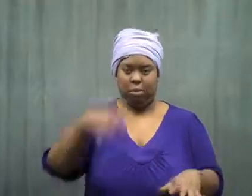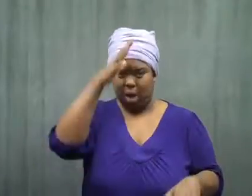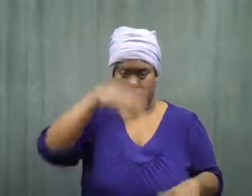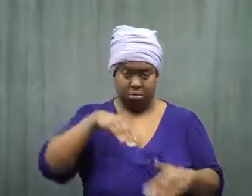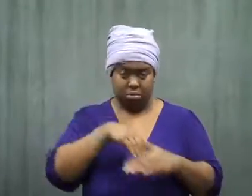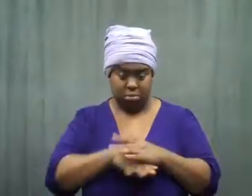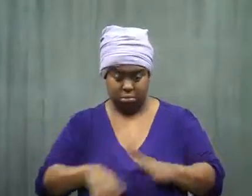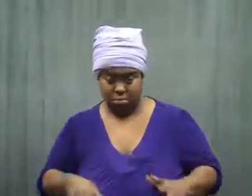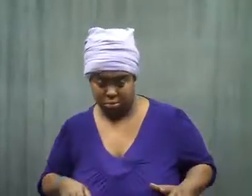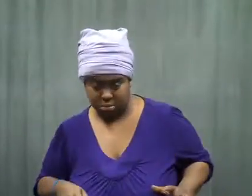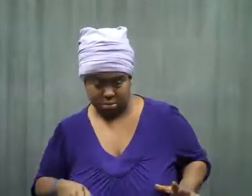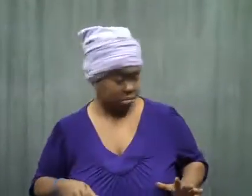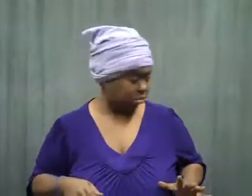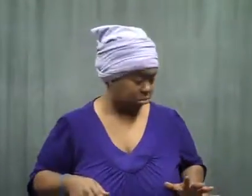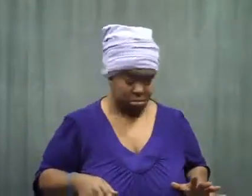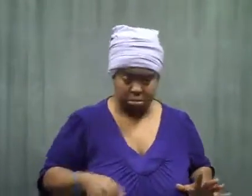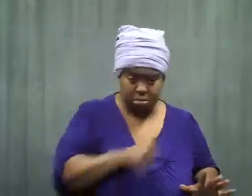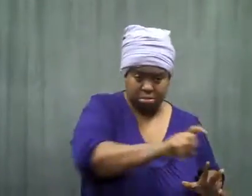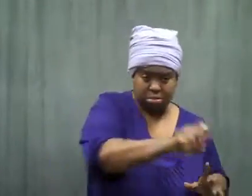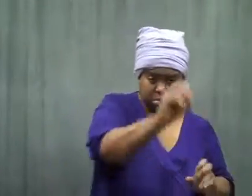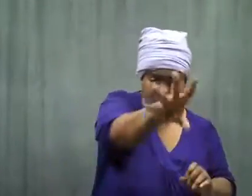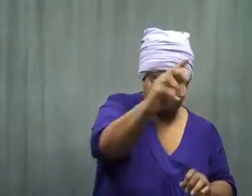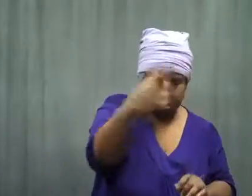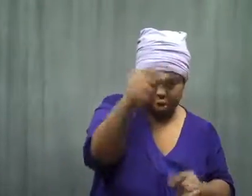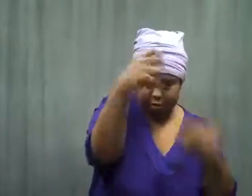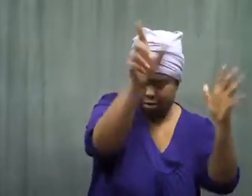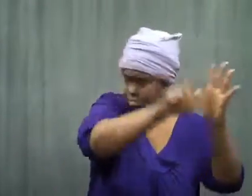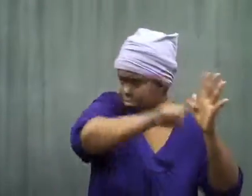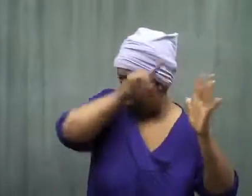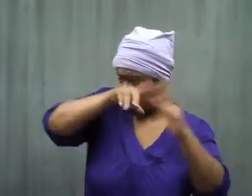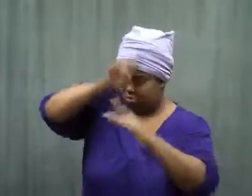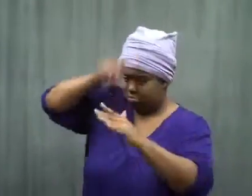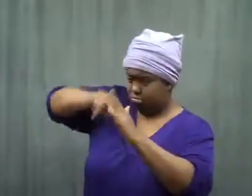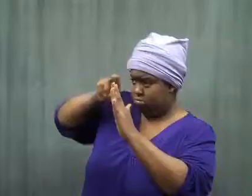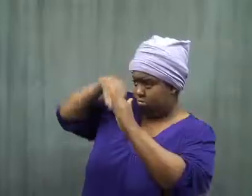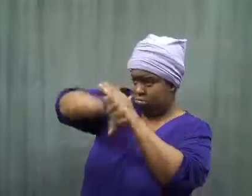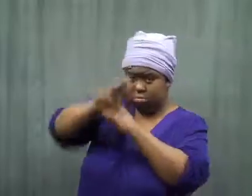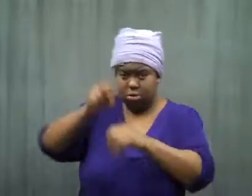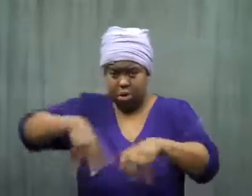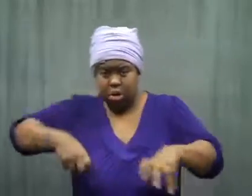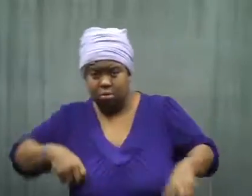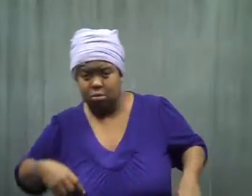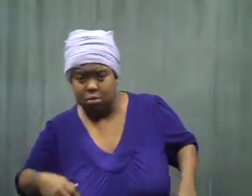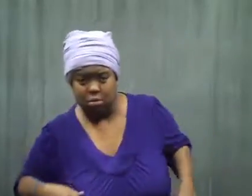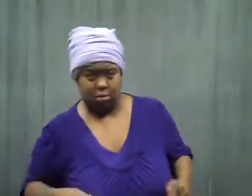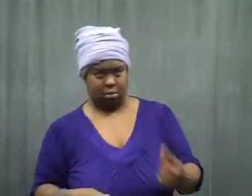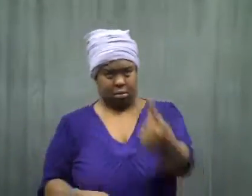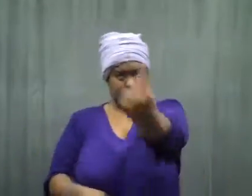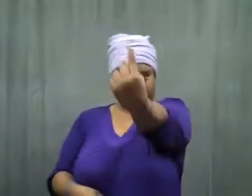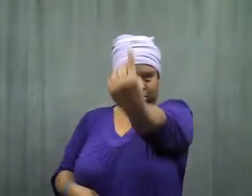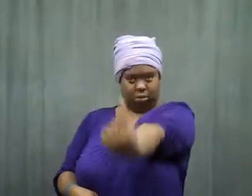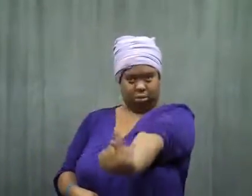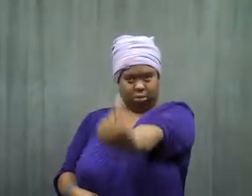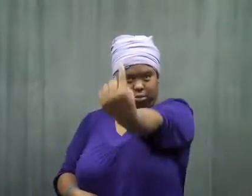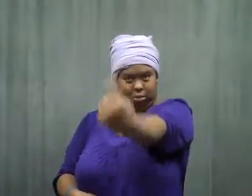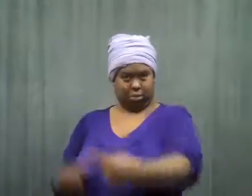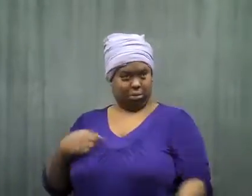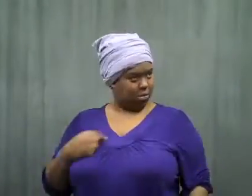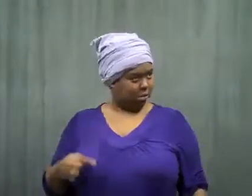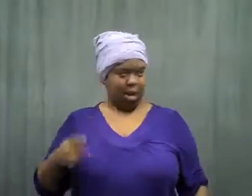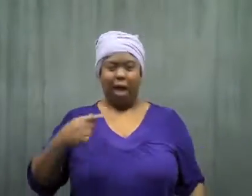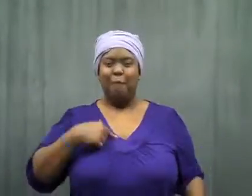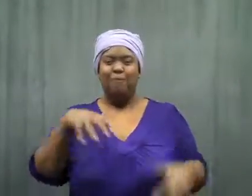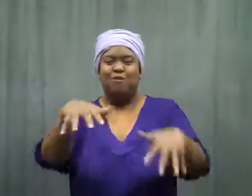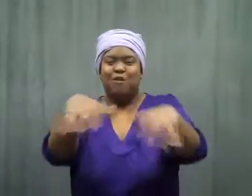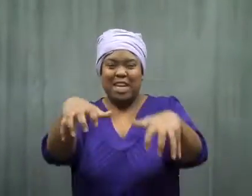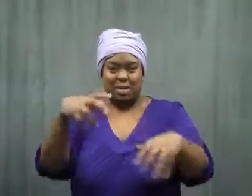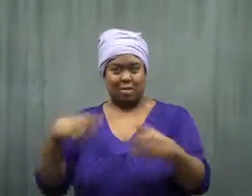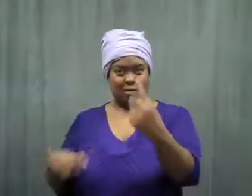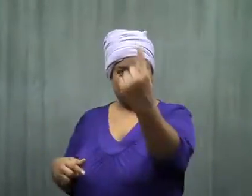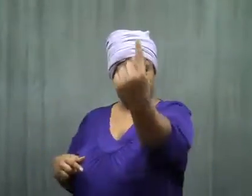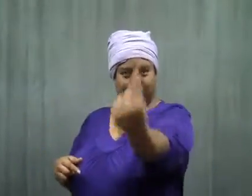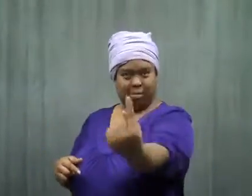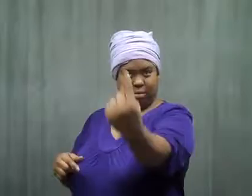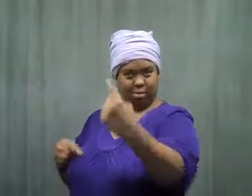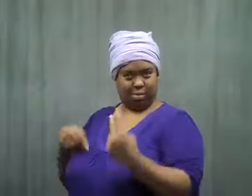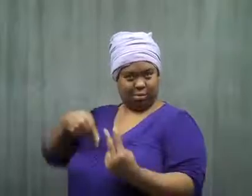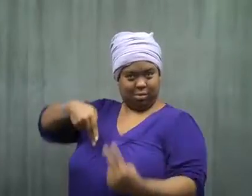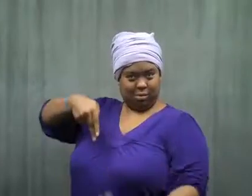The guy put the dog away, and got on the bus and walked toward me.